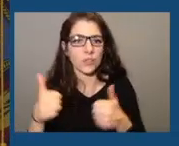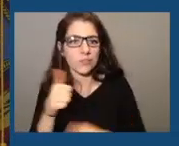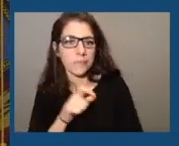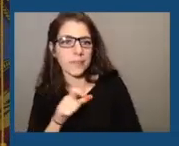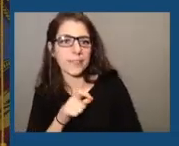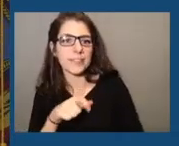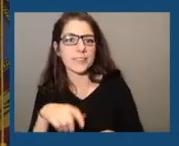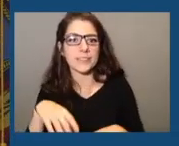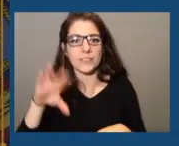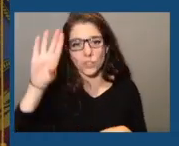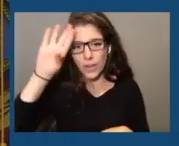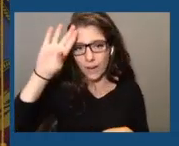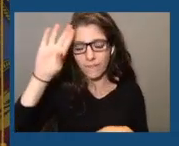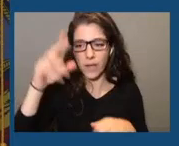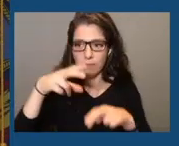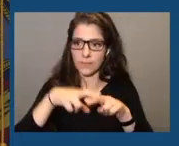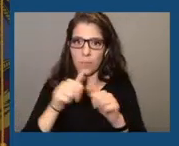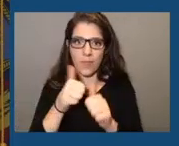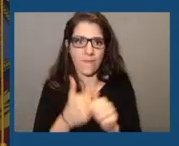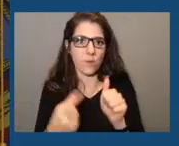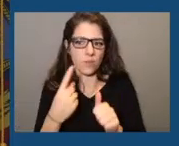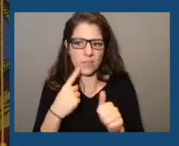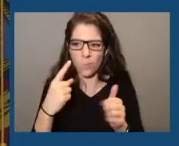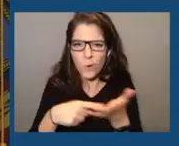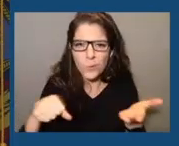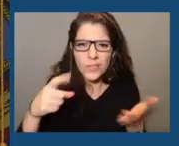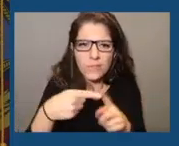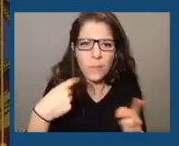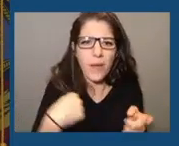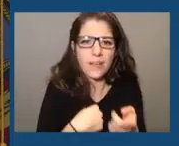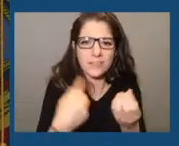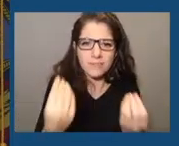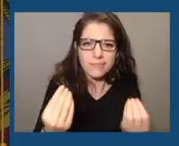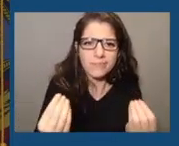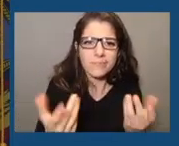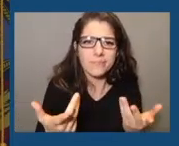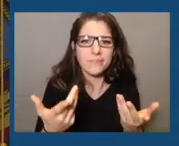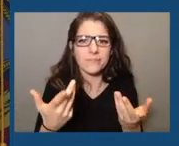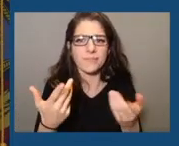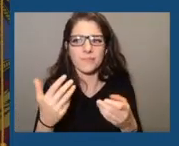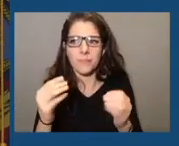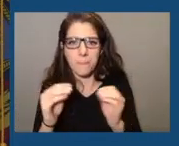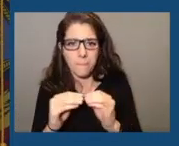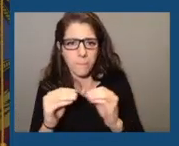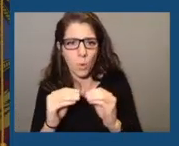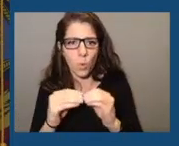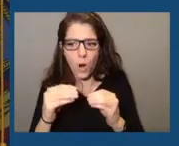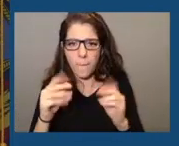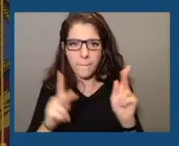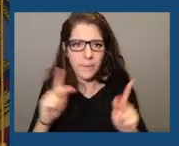I sit down with everybody say, what do you need from us? Well, can you be on this? Can we have more boots on the ground? Can you get license plates? Readers to us.